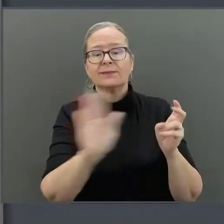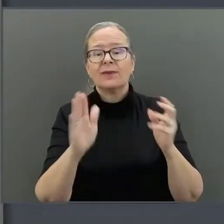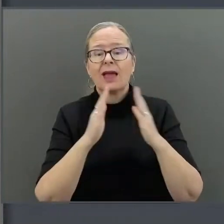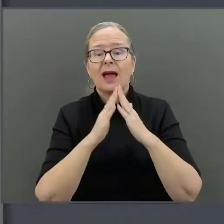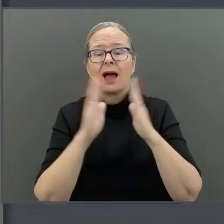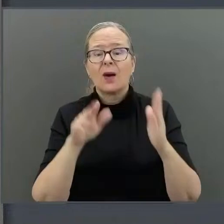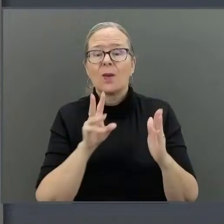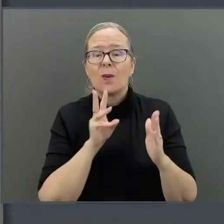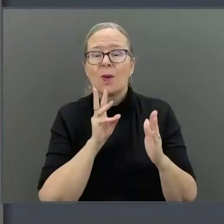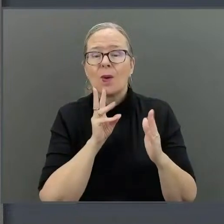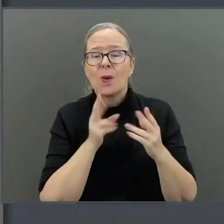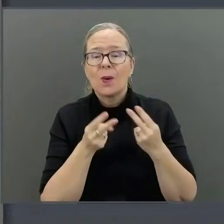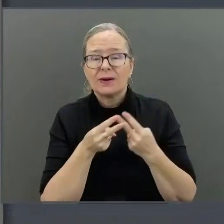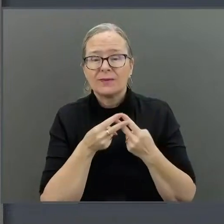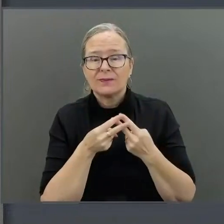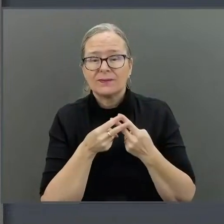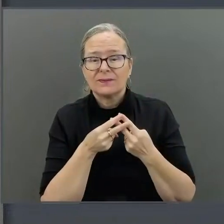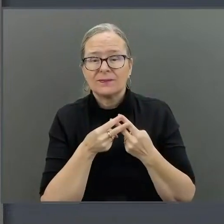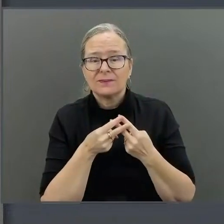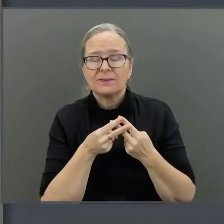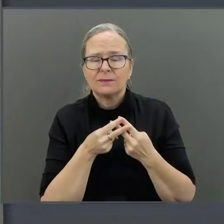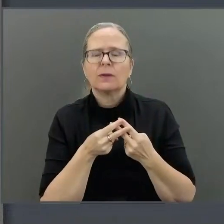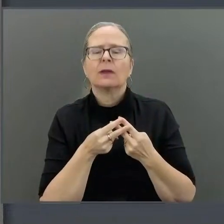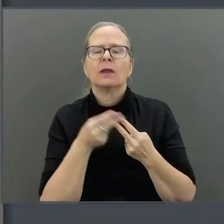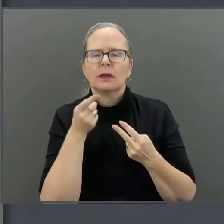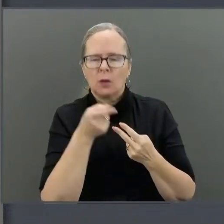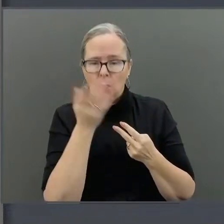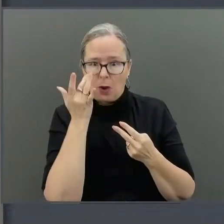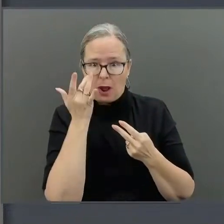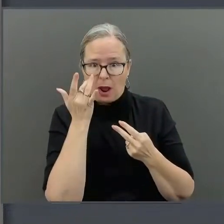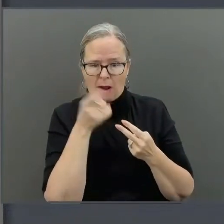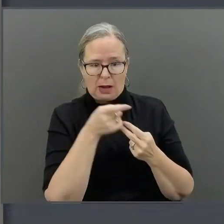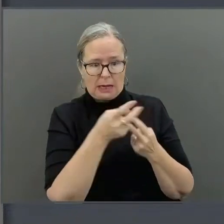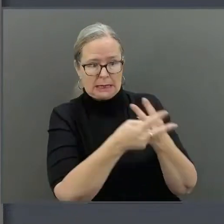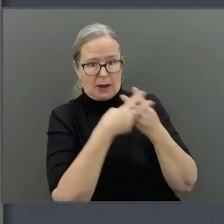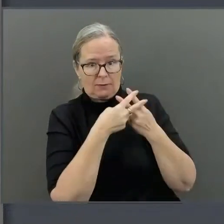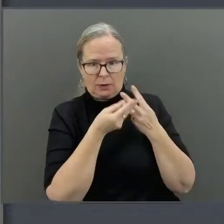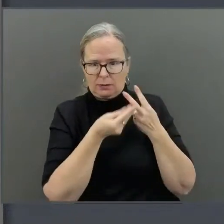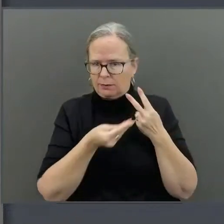for helping keep our firefighters safe by doing simple things like skipping a hair wash or using